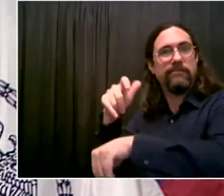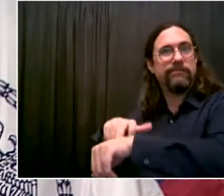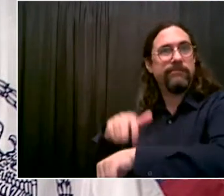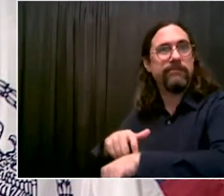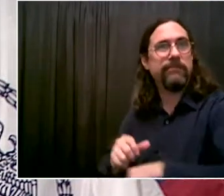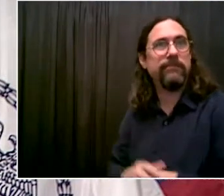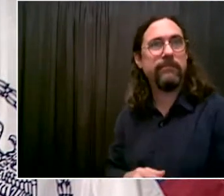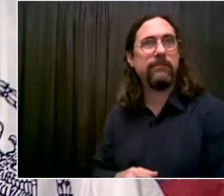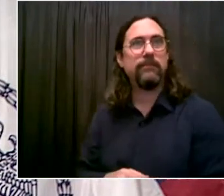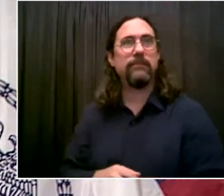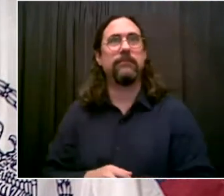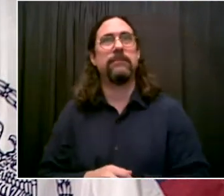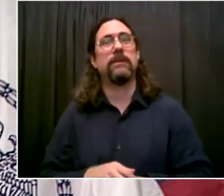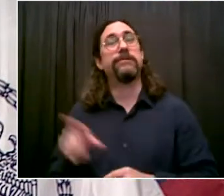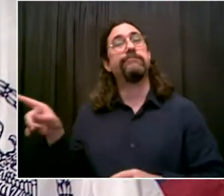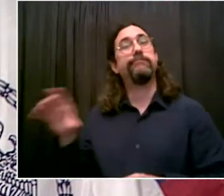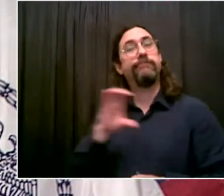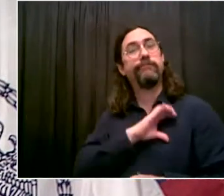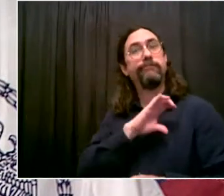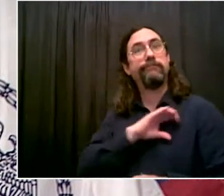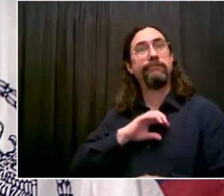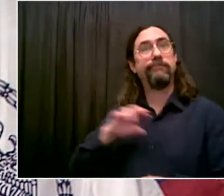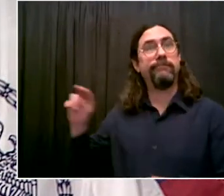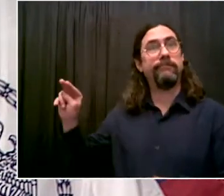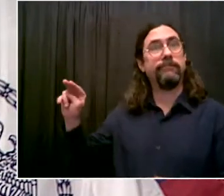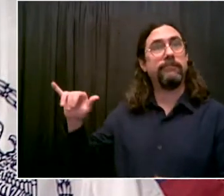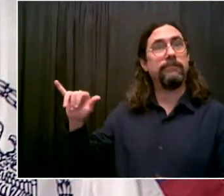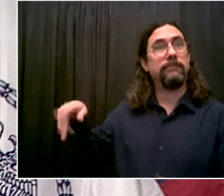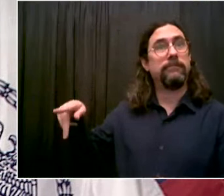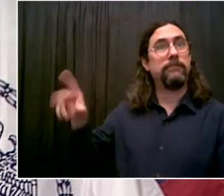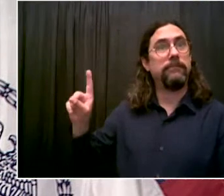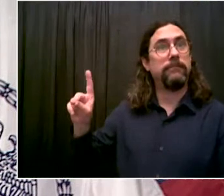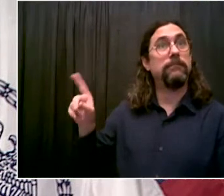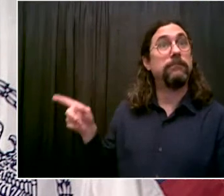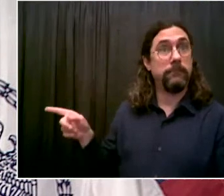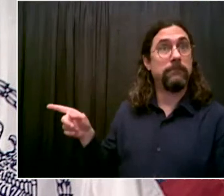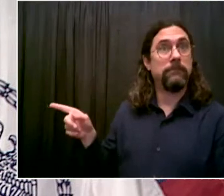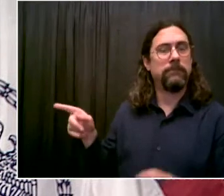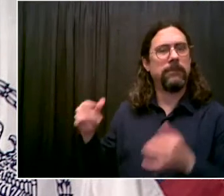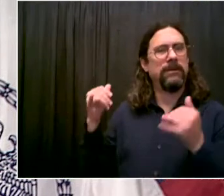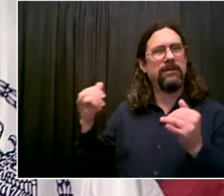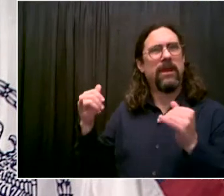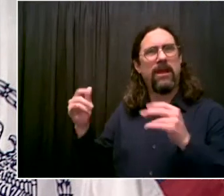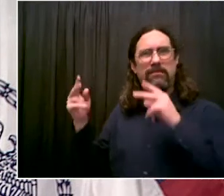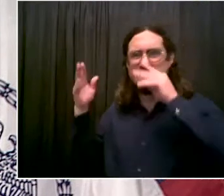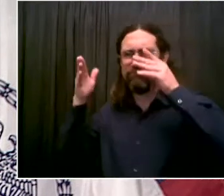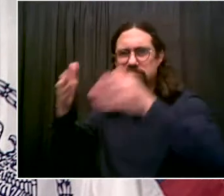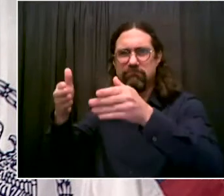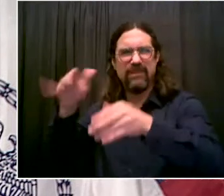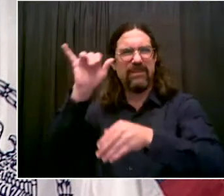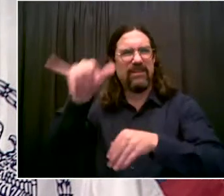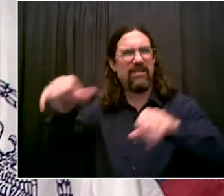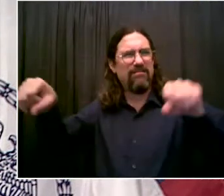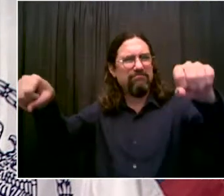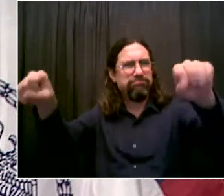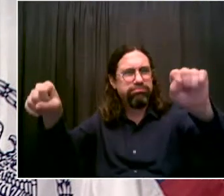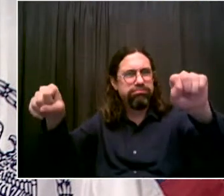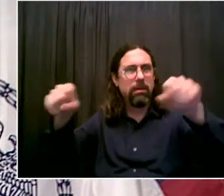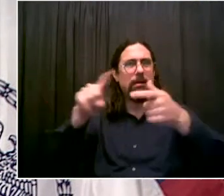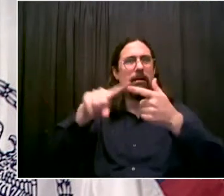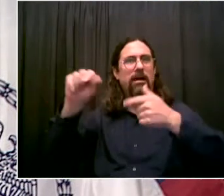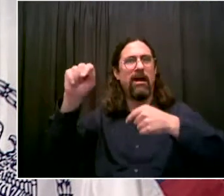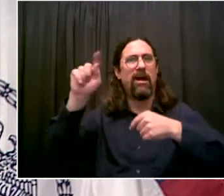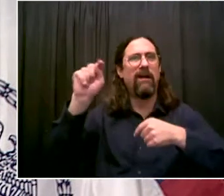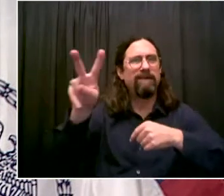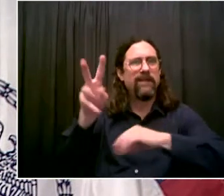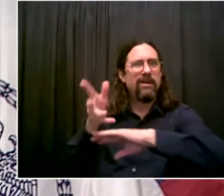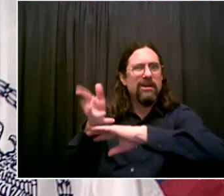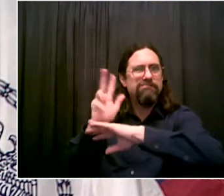TY ARE FINDING